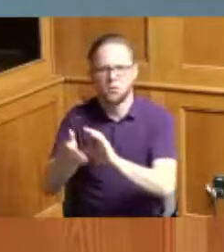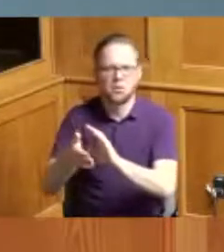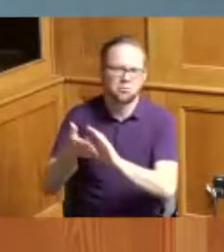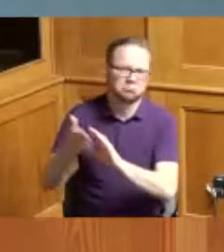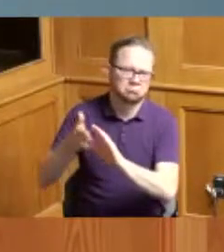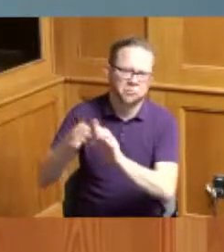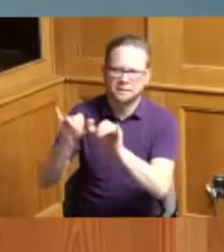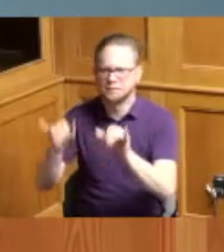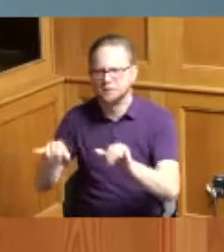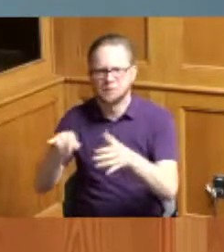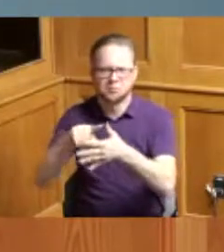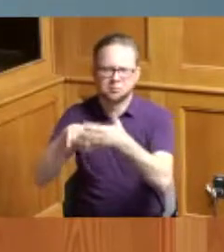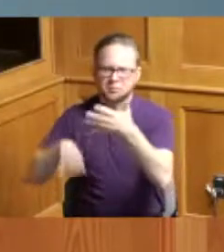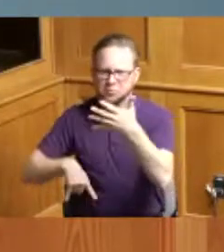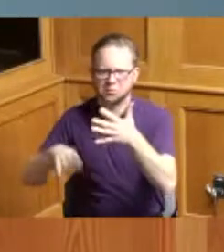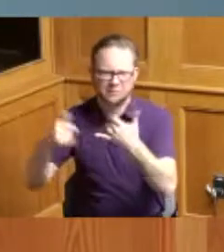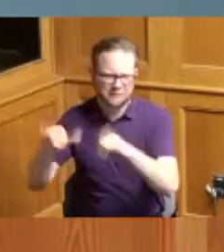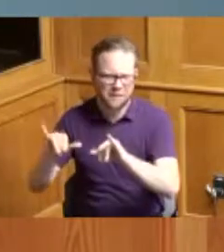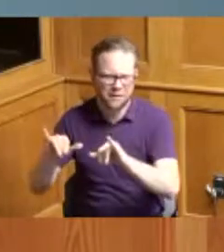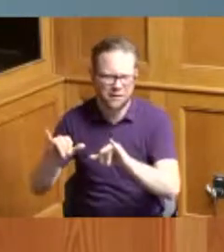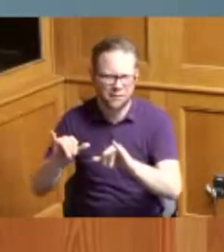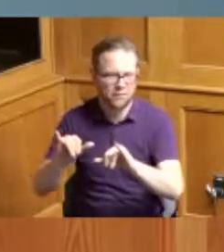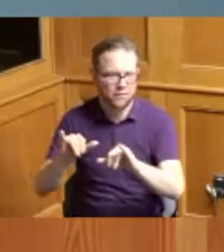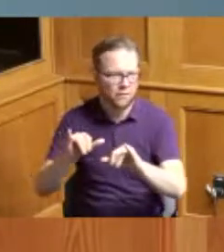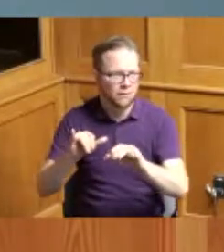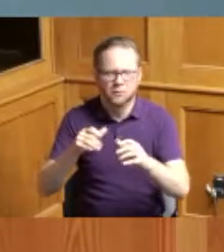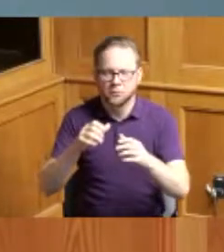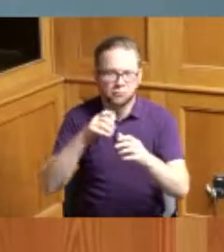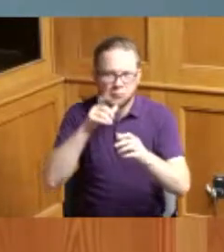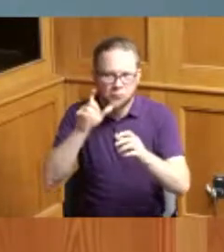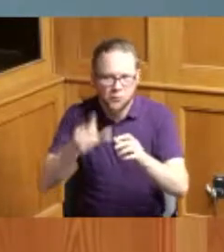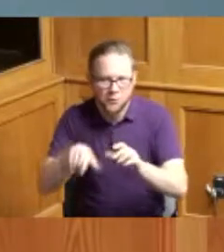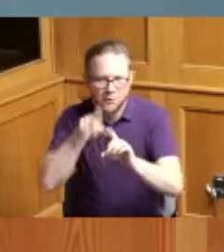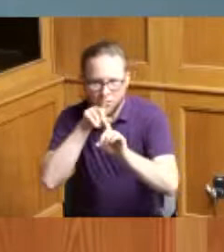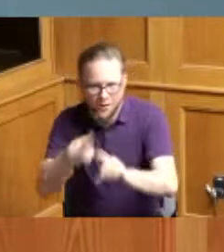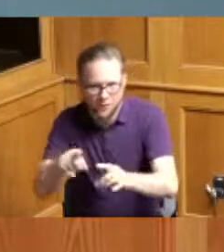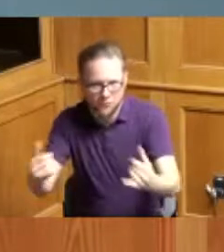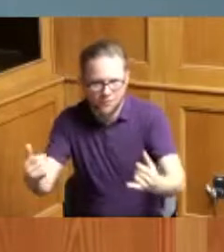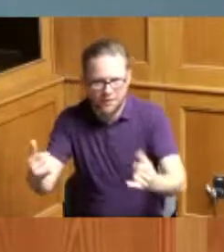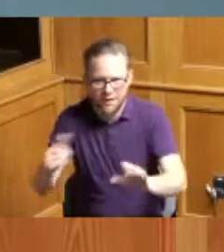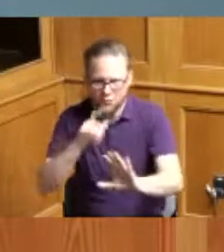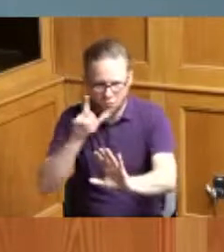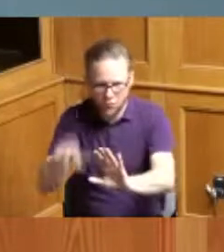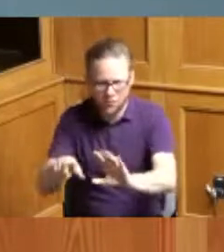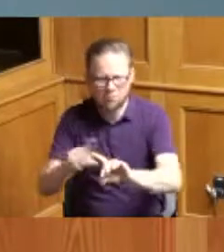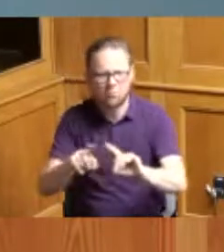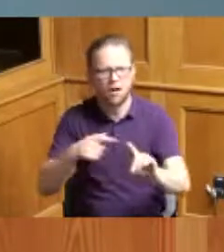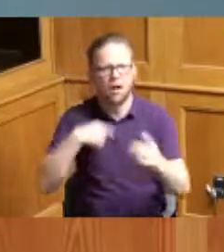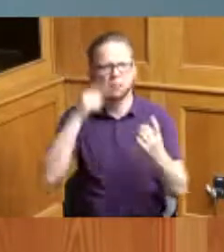and things like that so not for you to answer necessarily but I think we kind of put the cart